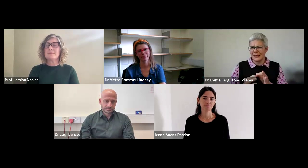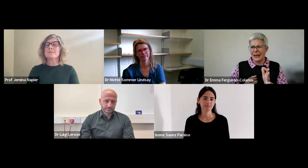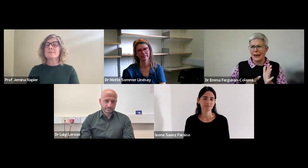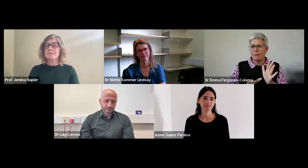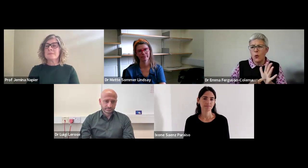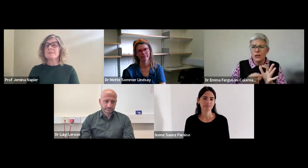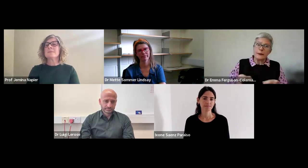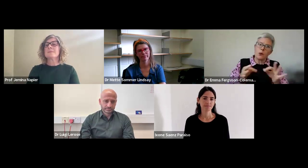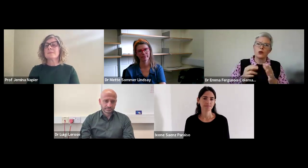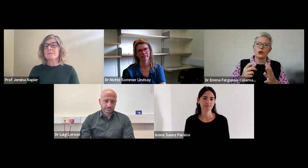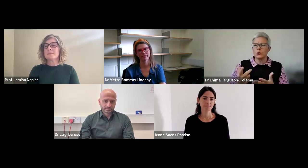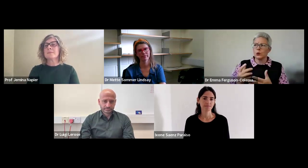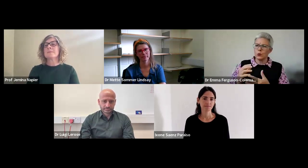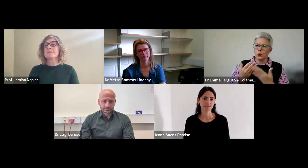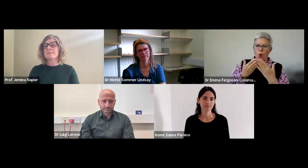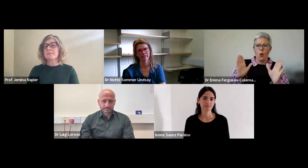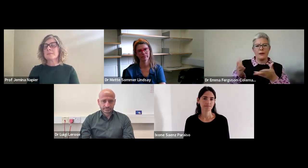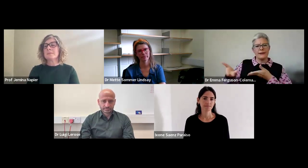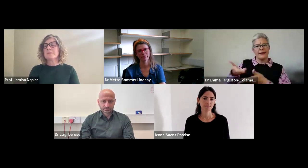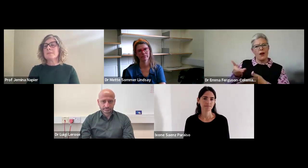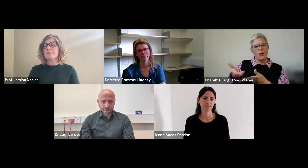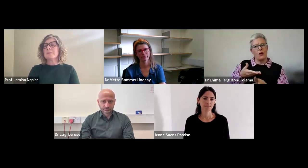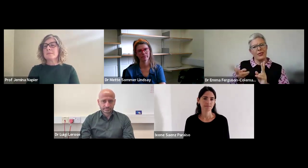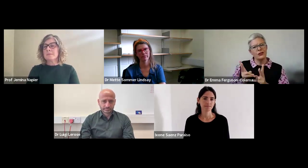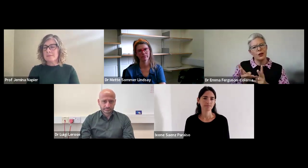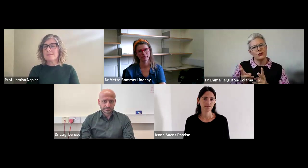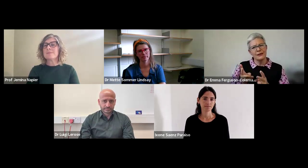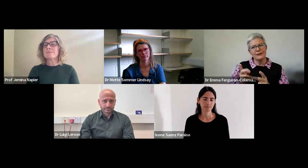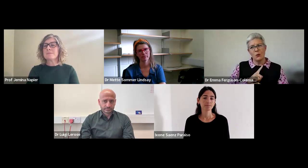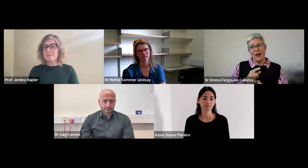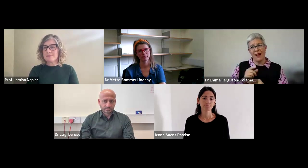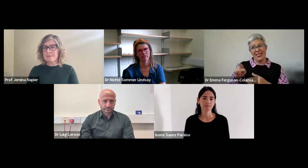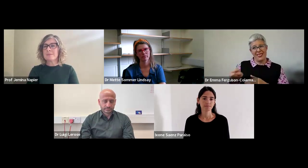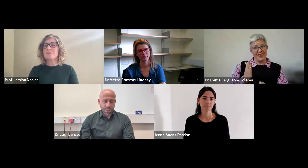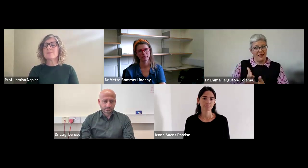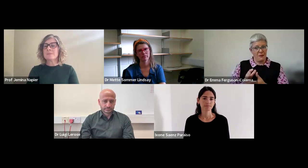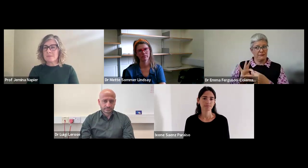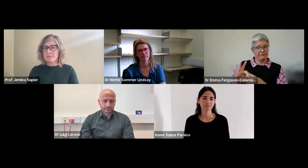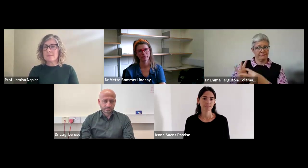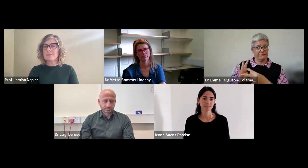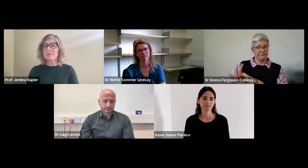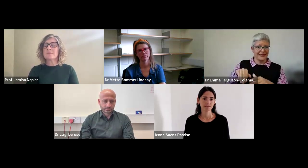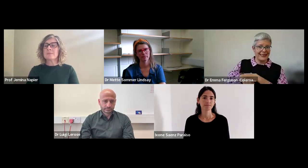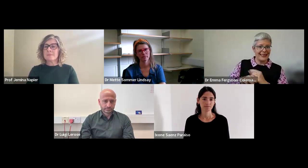at the same time. And it's really important to have an open dialogue with interpreters because